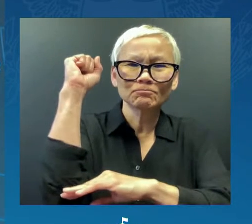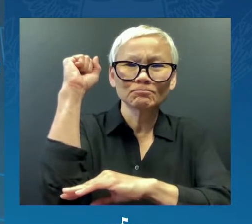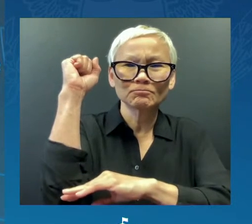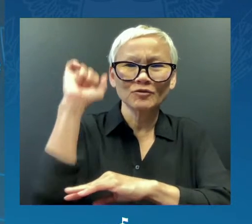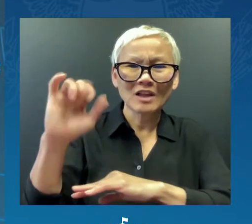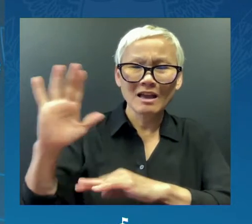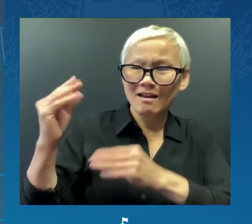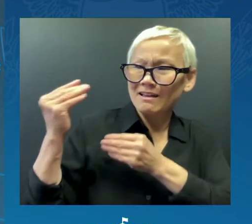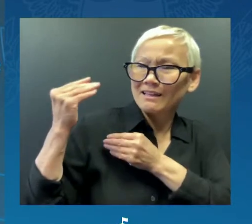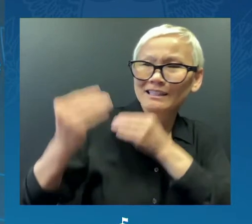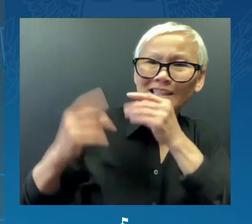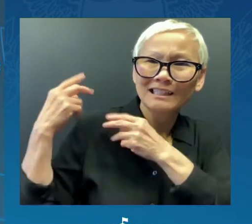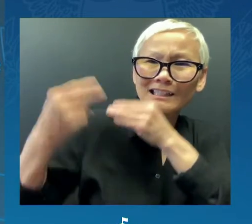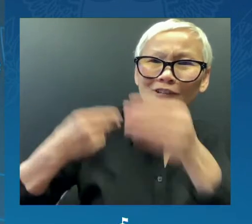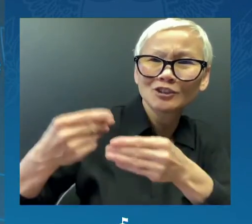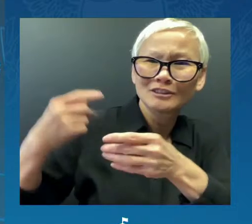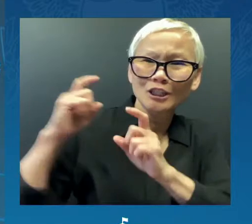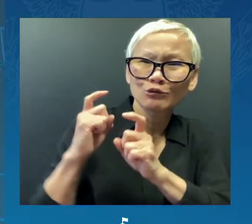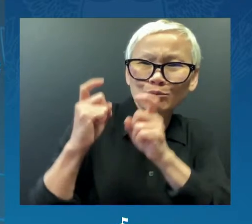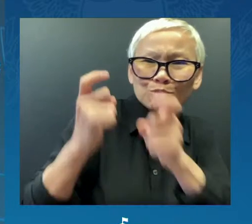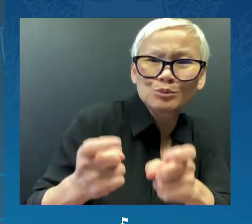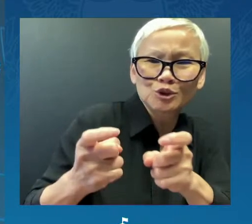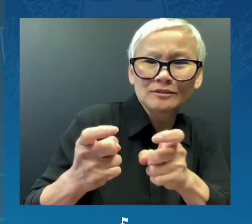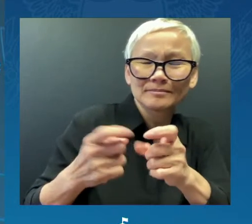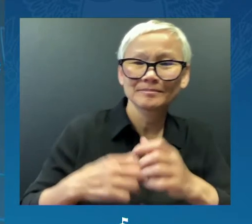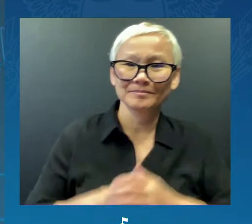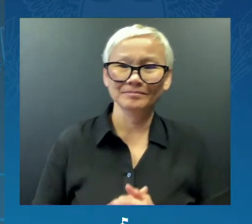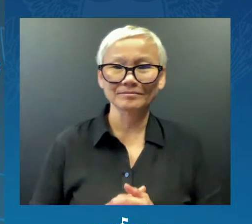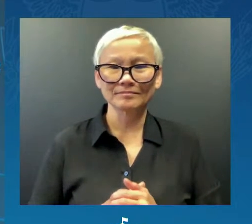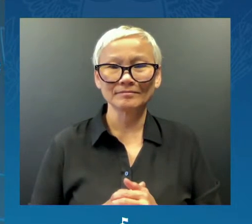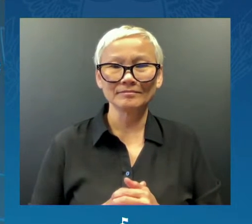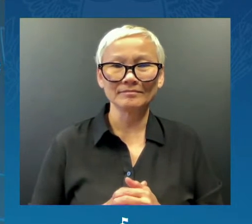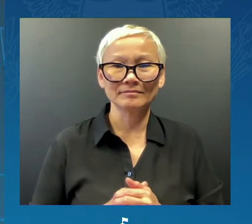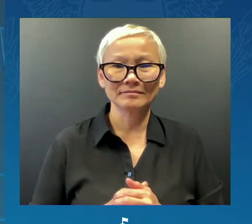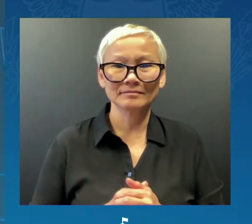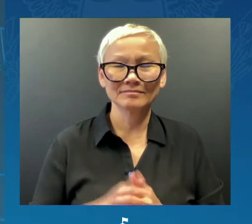Africa is the oldest inhabited continent in the world,